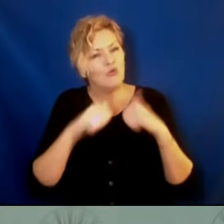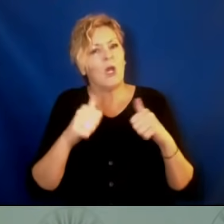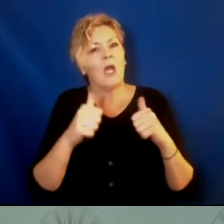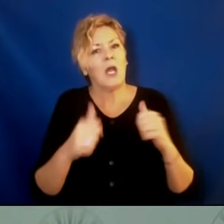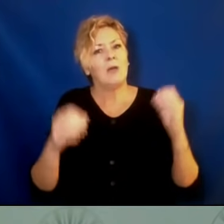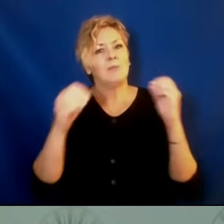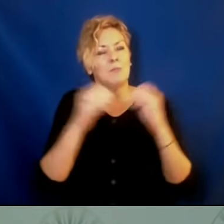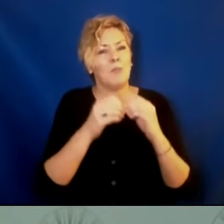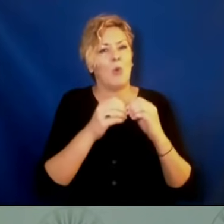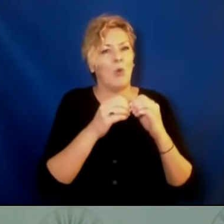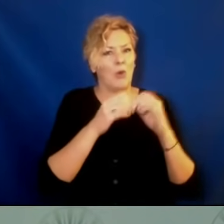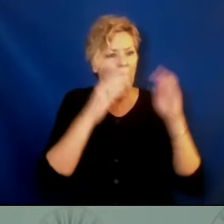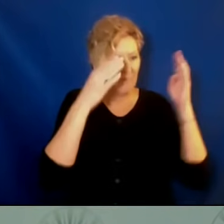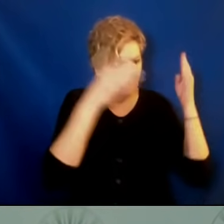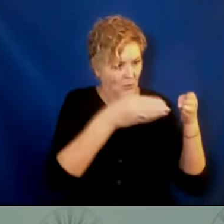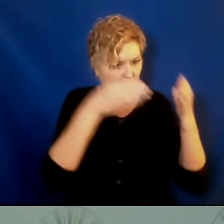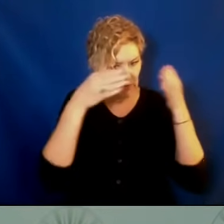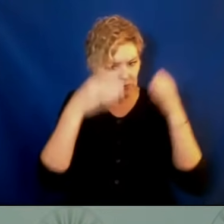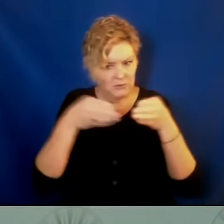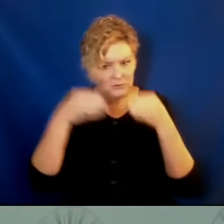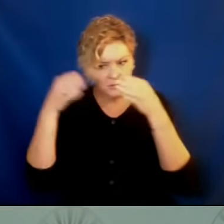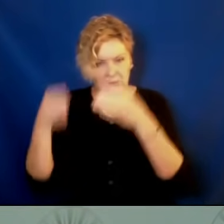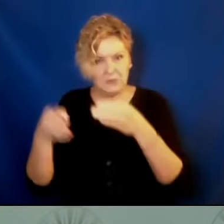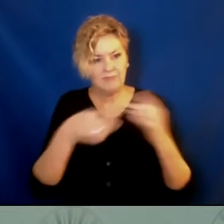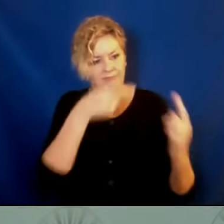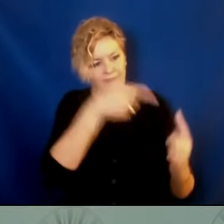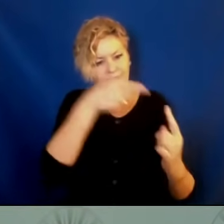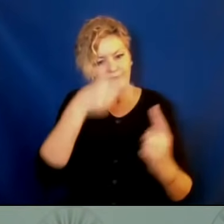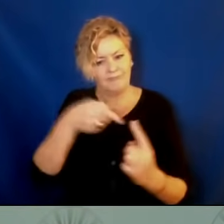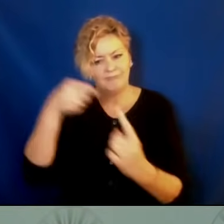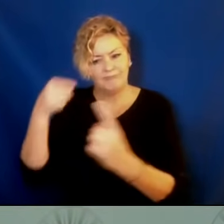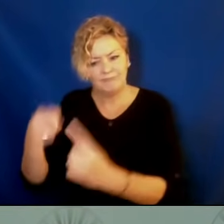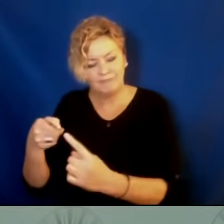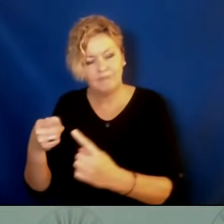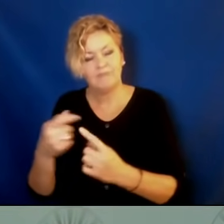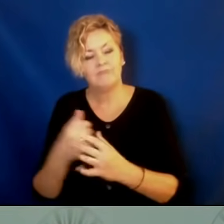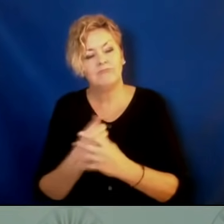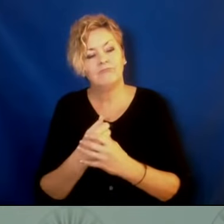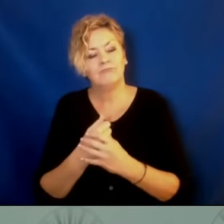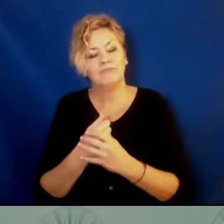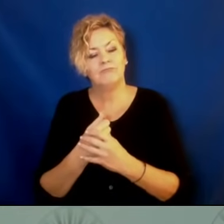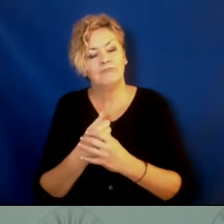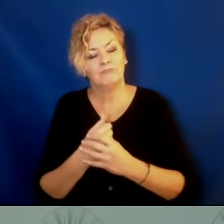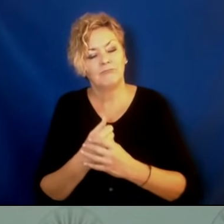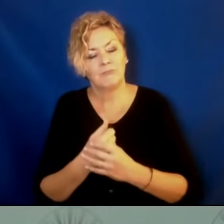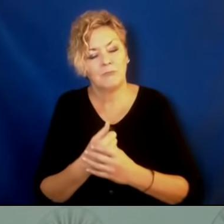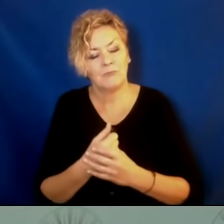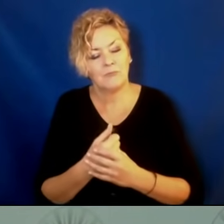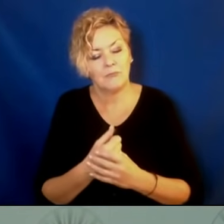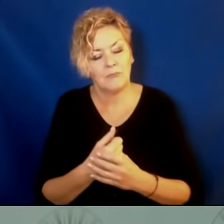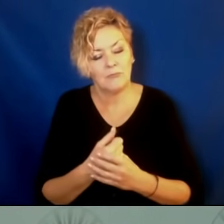on the district, I don't know if Minister Dix, I don't have that information. Can you repeat your first question?